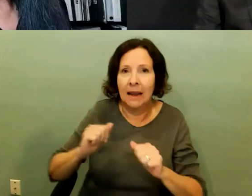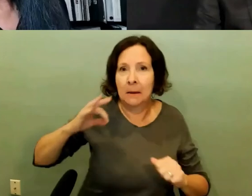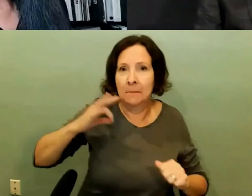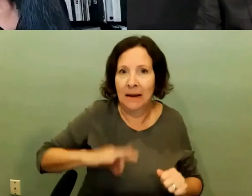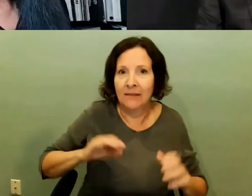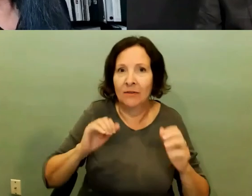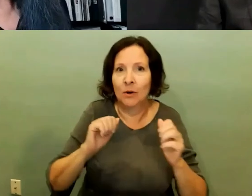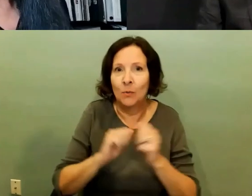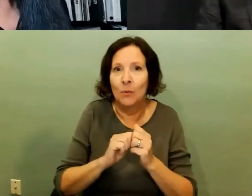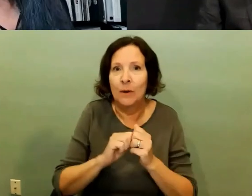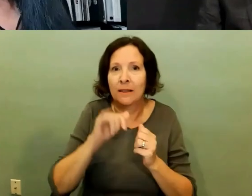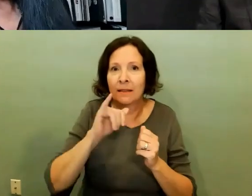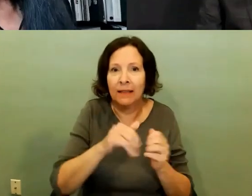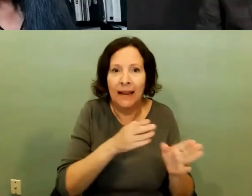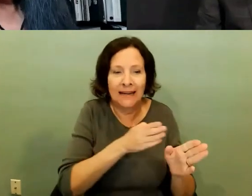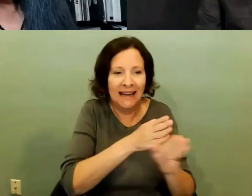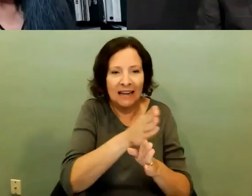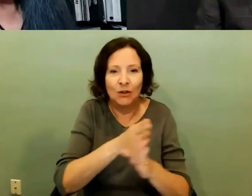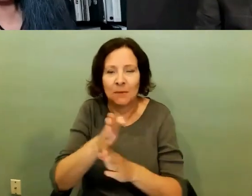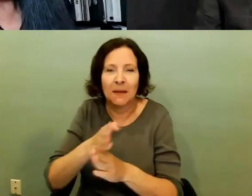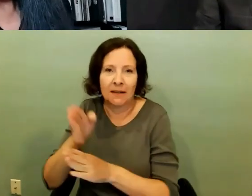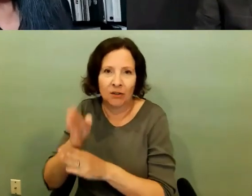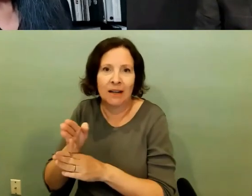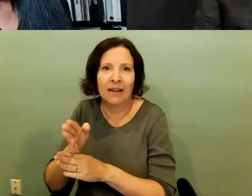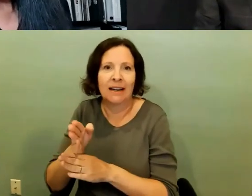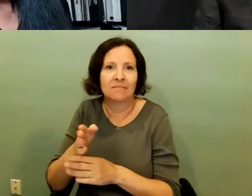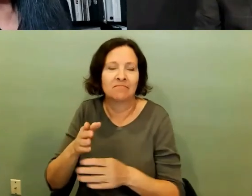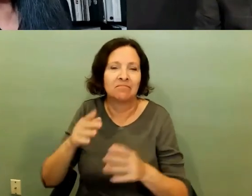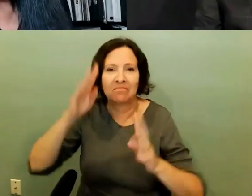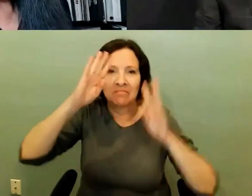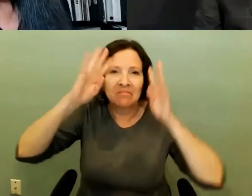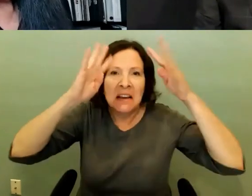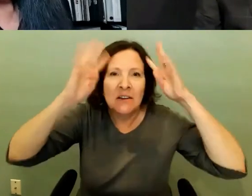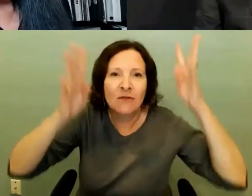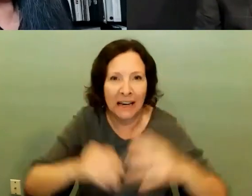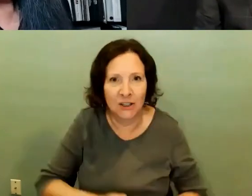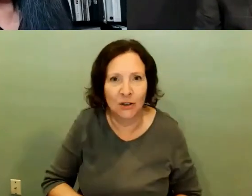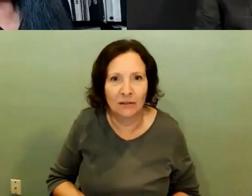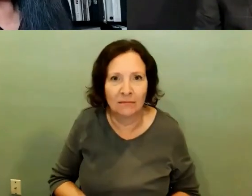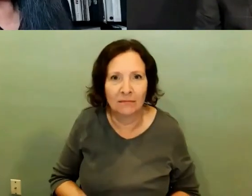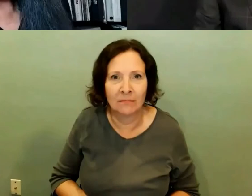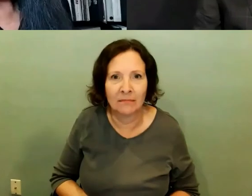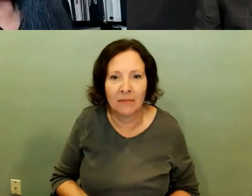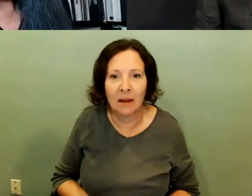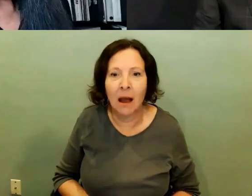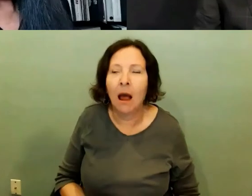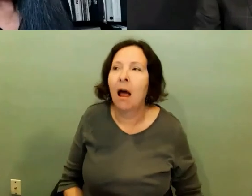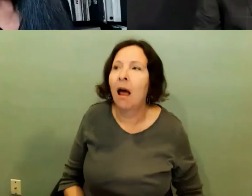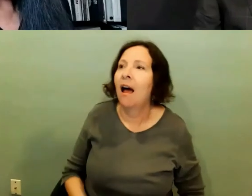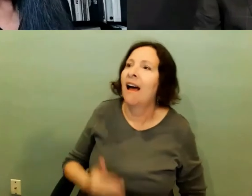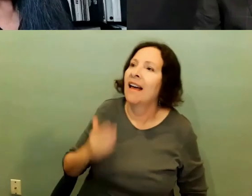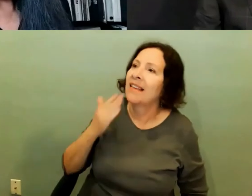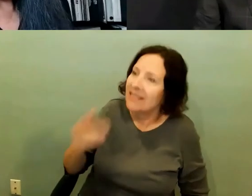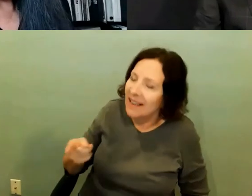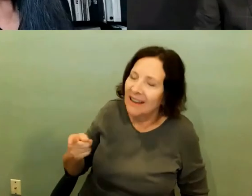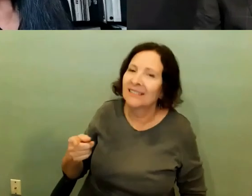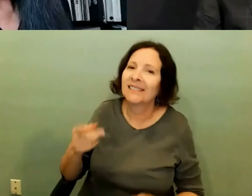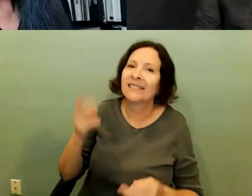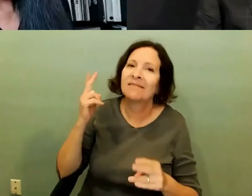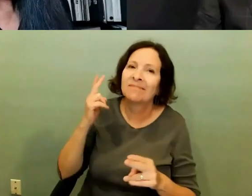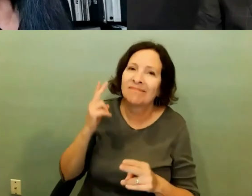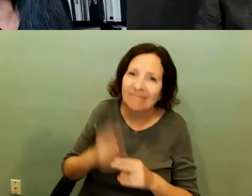Thank you so much for mentioning that! In my later years I really came to realize I was